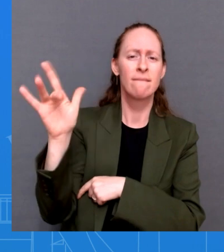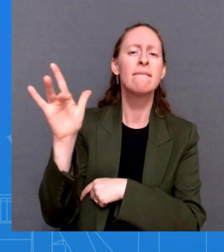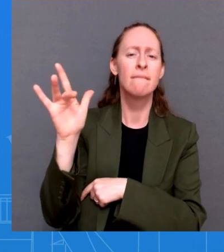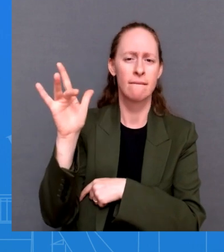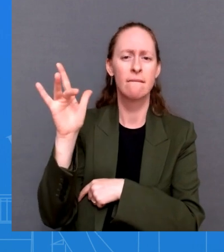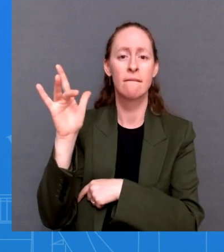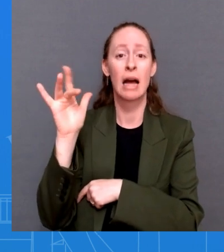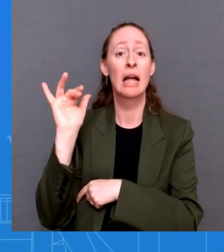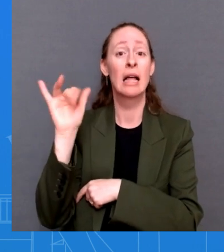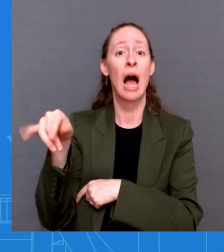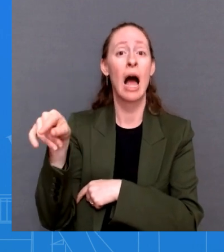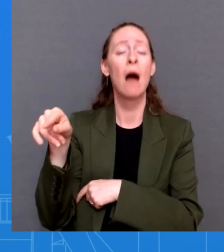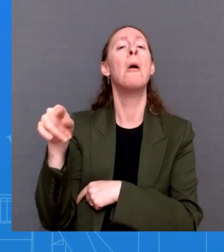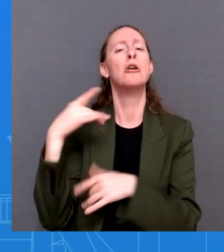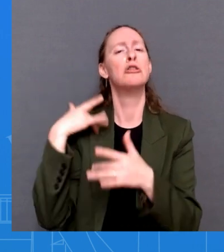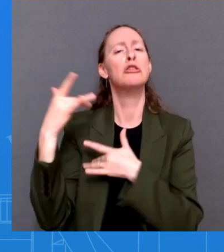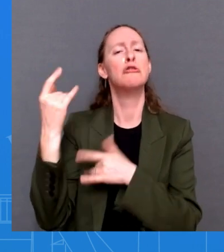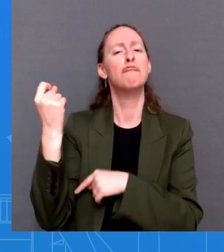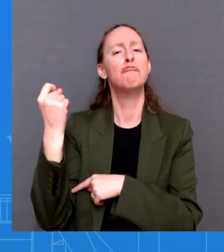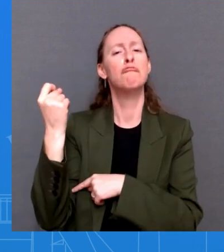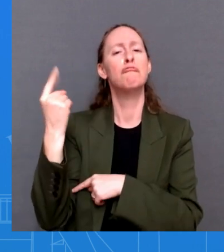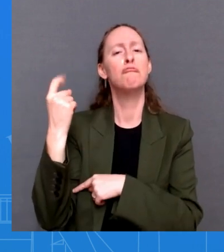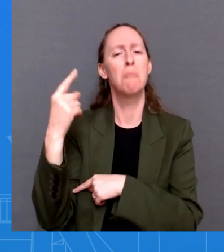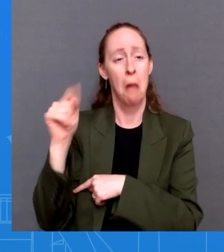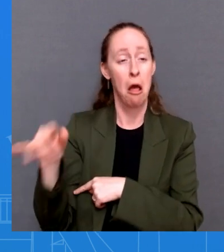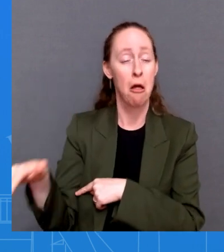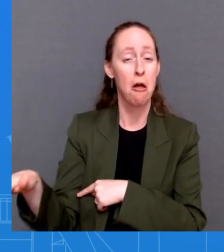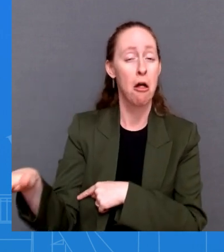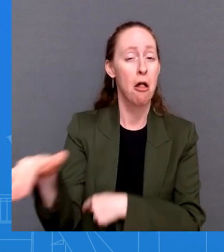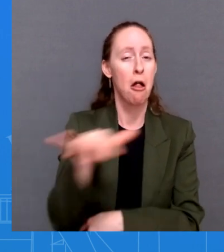with right information as well as other trusted messengers to make sure that they get the word out.